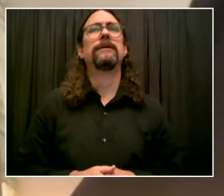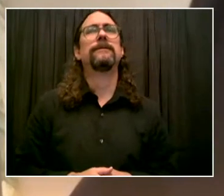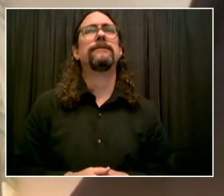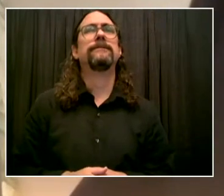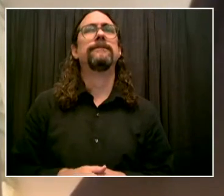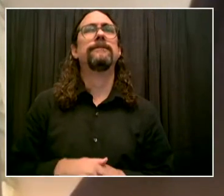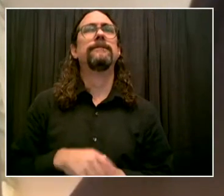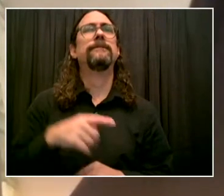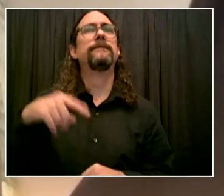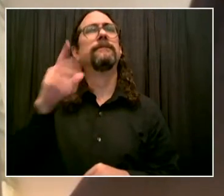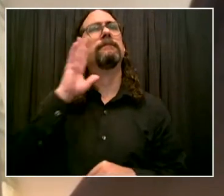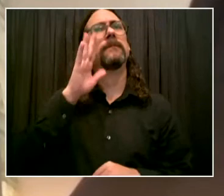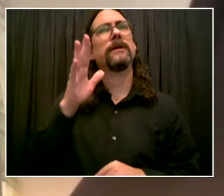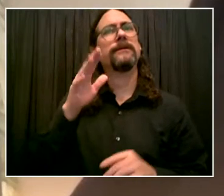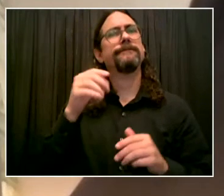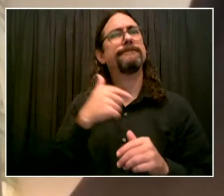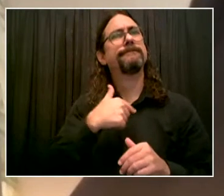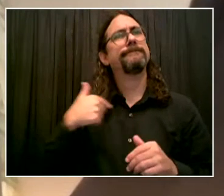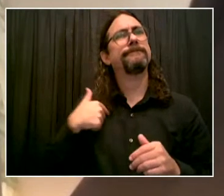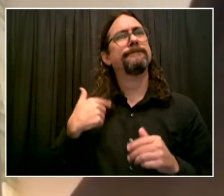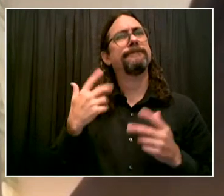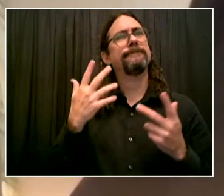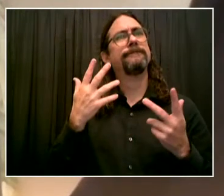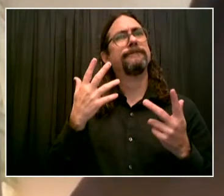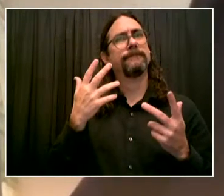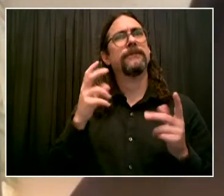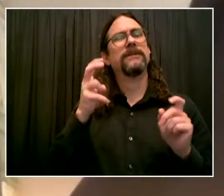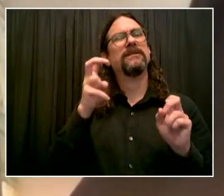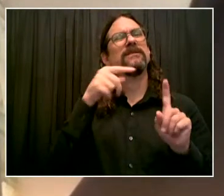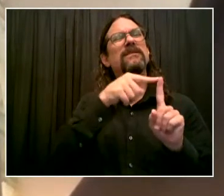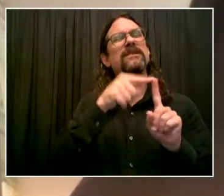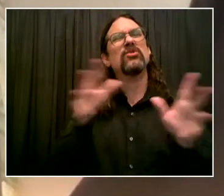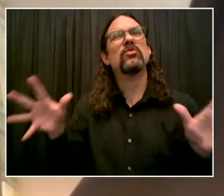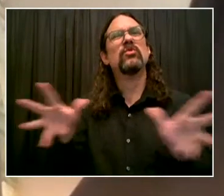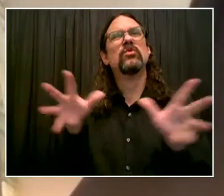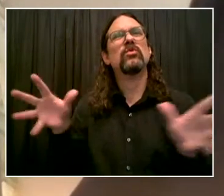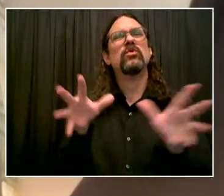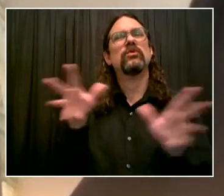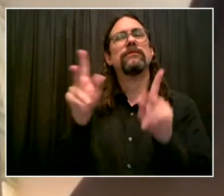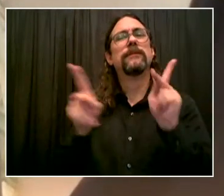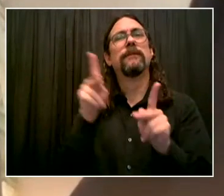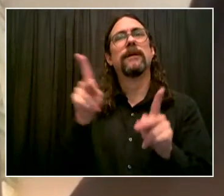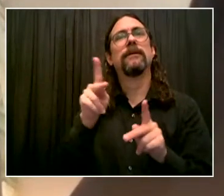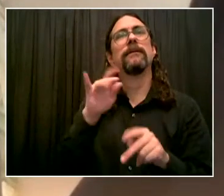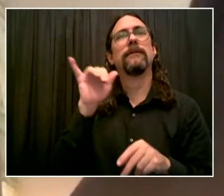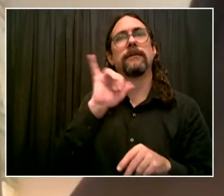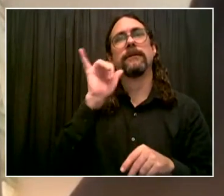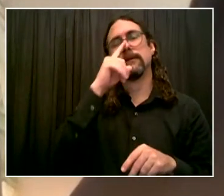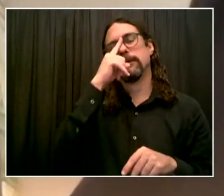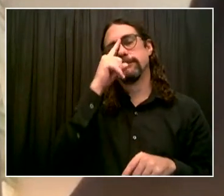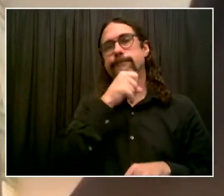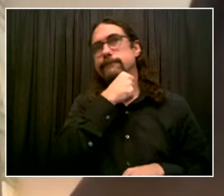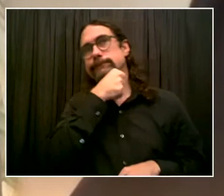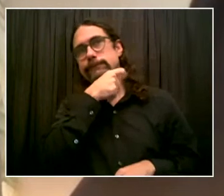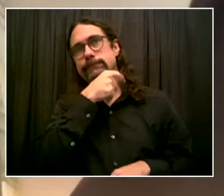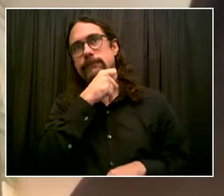NEIGHBORS AND COWORKERS TO REOPRT ANYONE WHO IS ABETTING